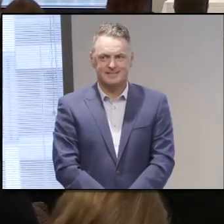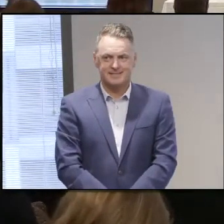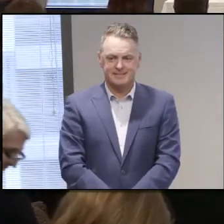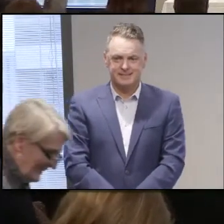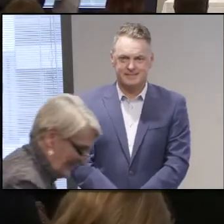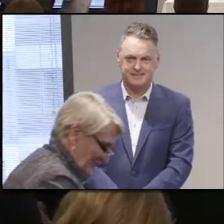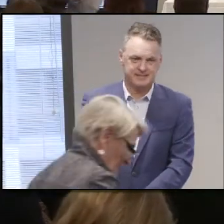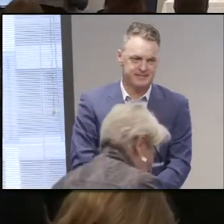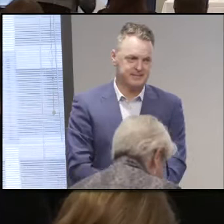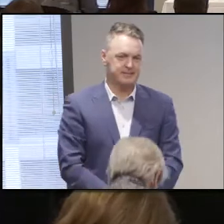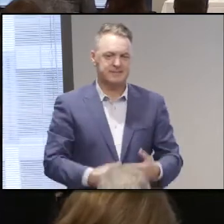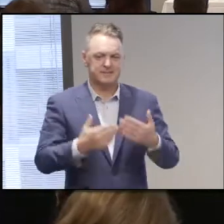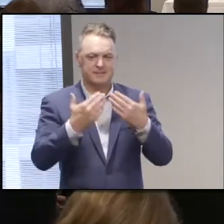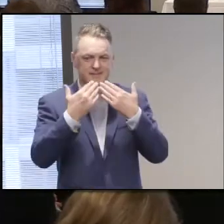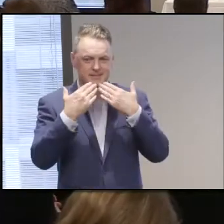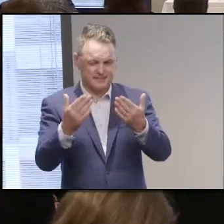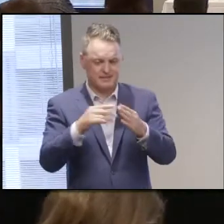Thanks Andrea. I also have a day job.